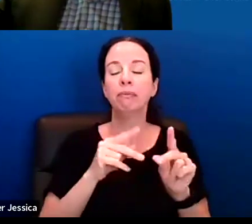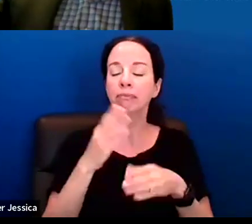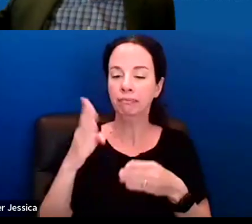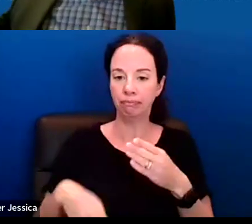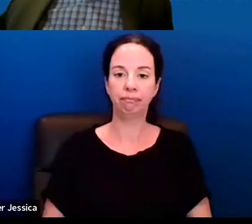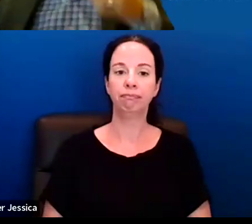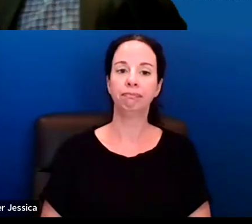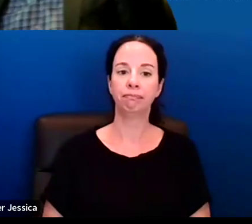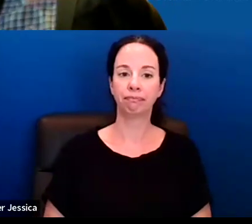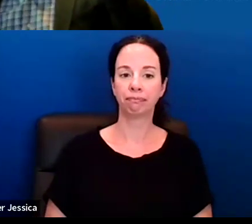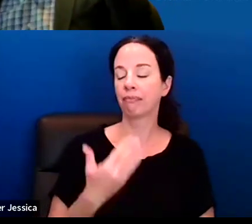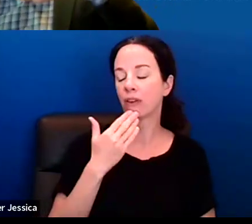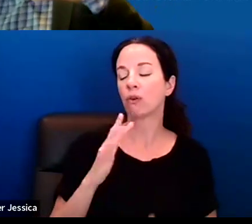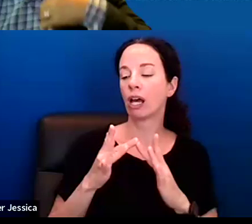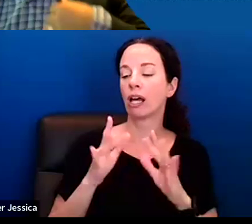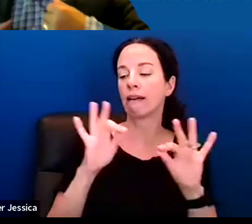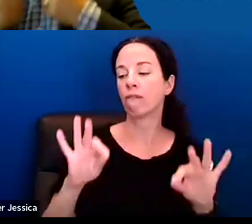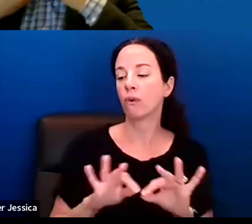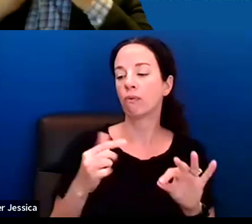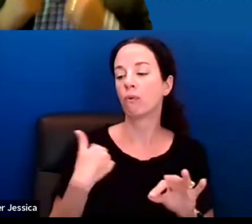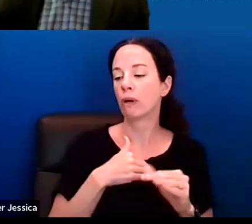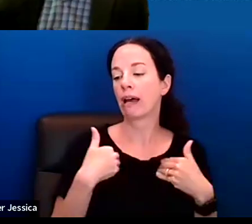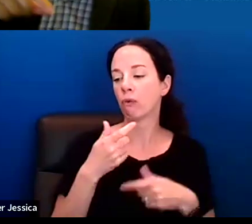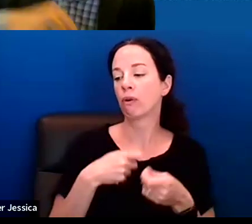And the online form that we have is gonna be a place for folks to indicate